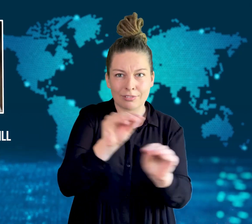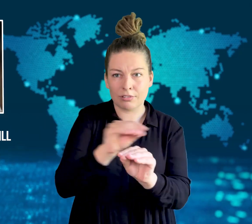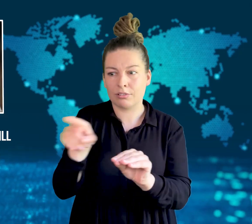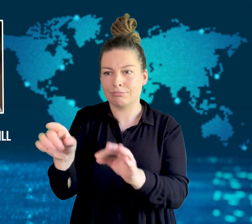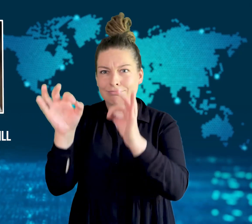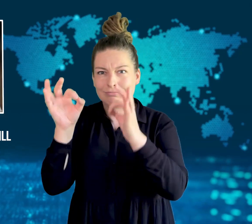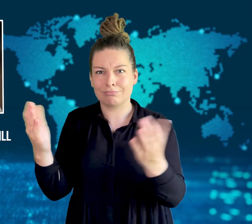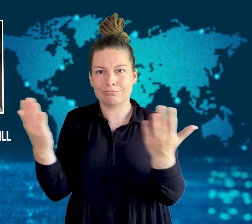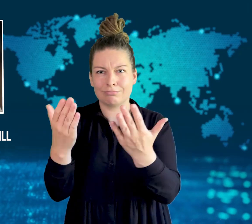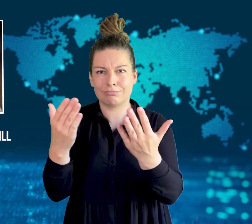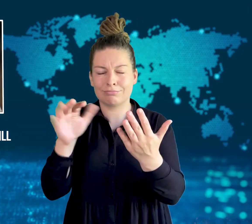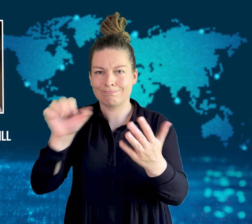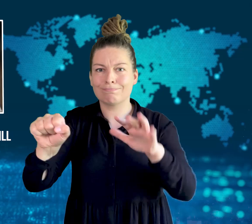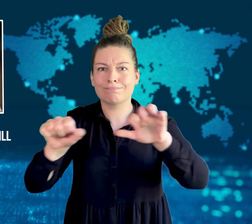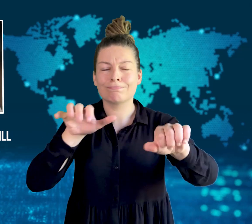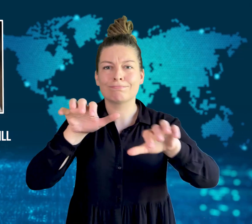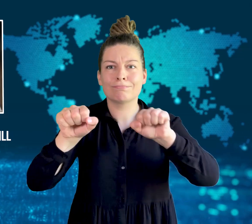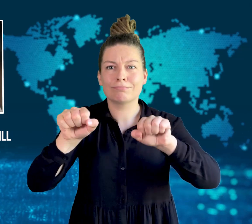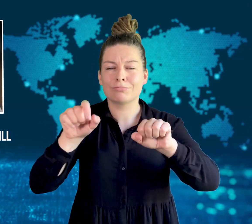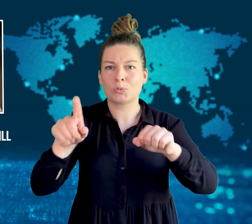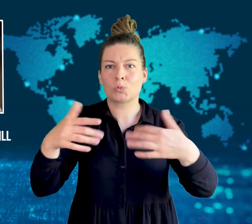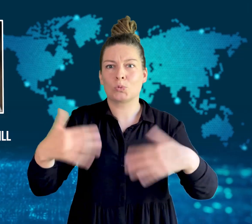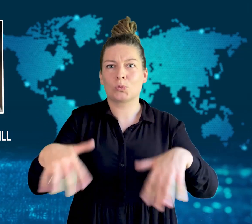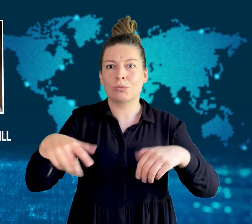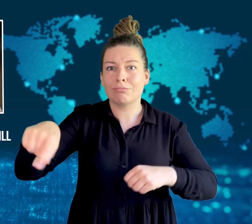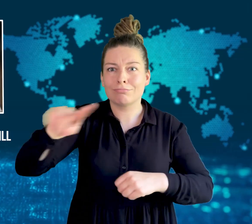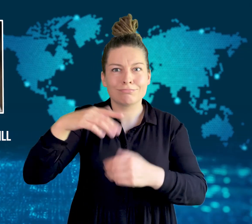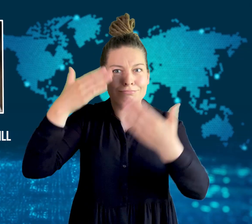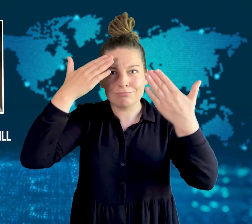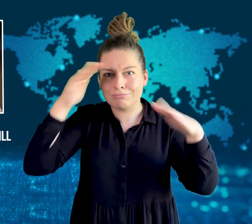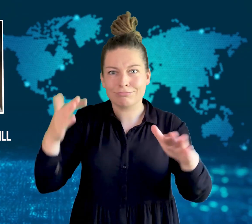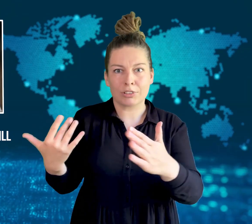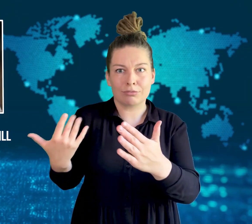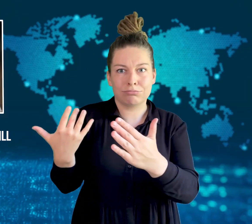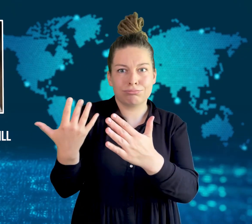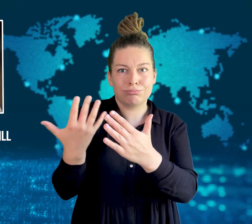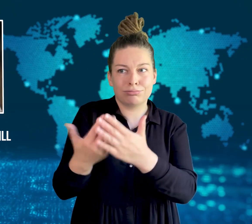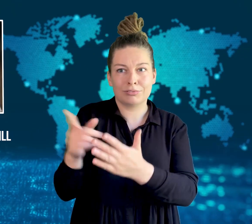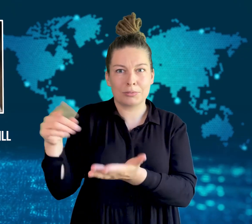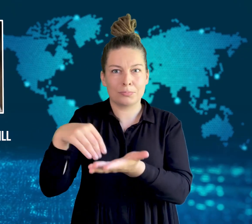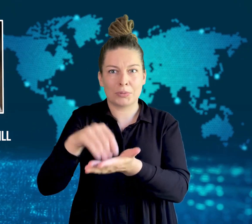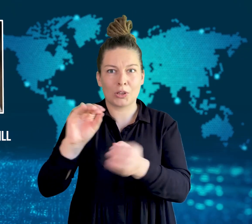not aware of his growing debt.